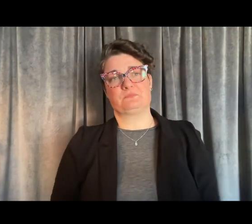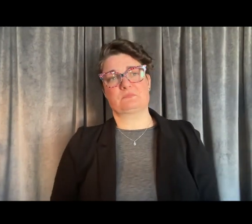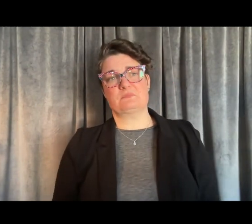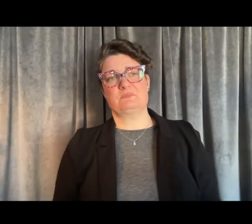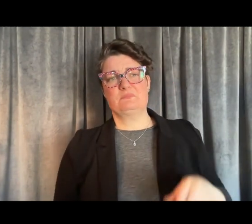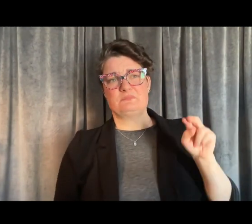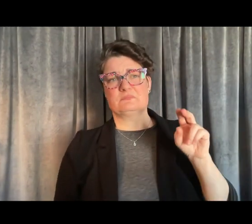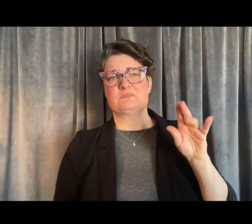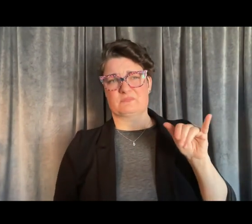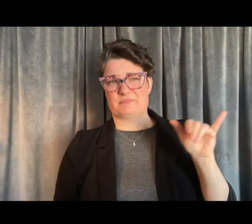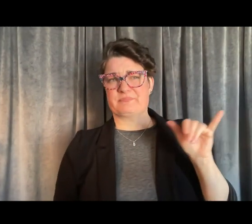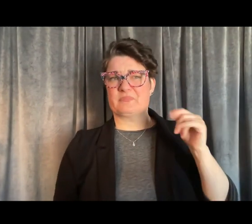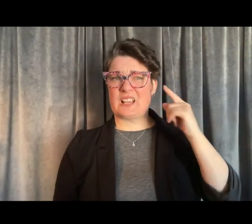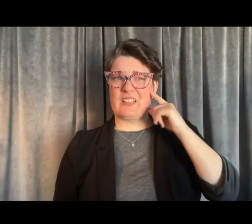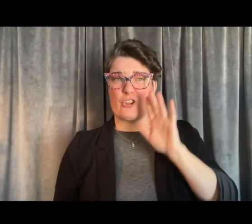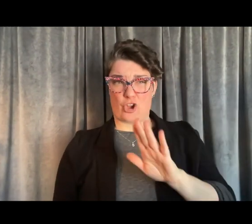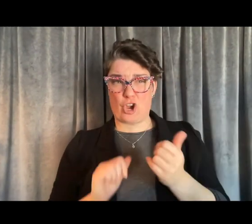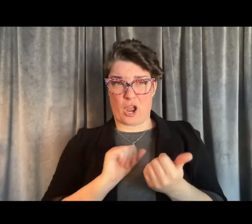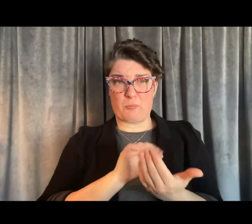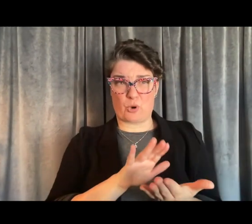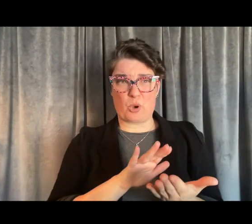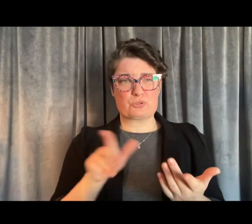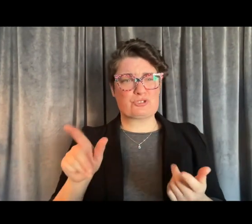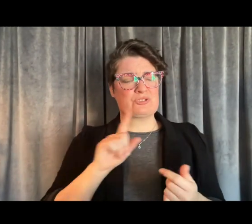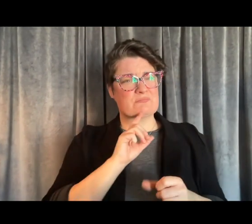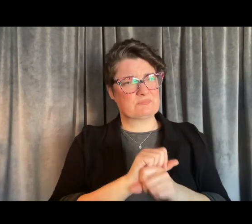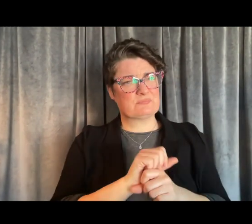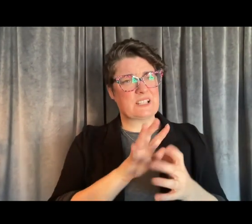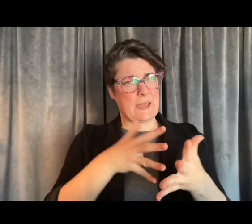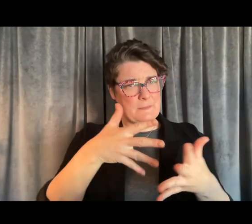Nomy: and I think that her approach of really being embedded in and